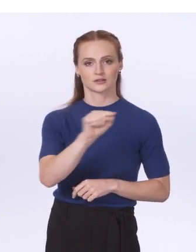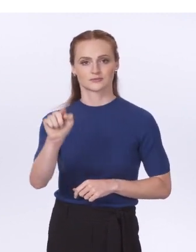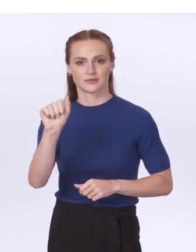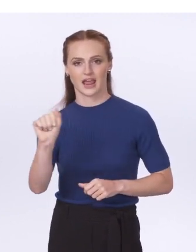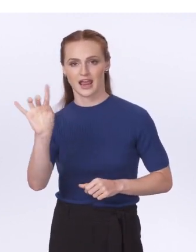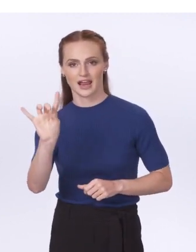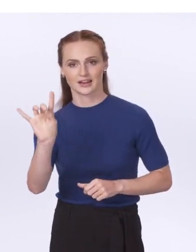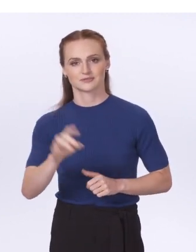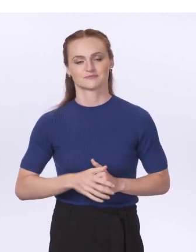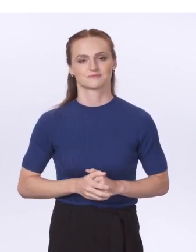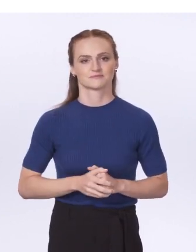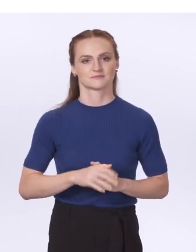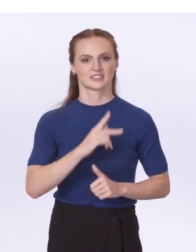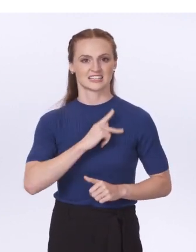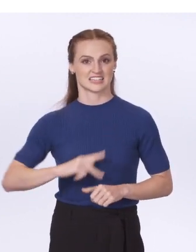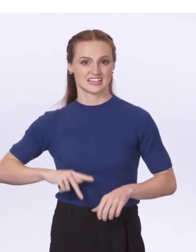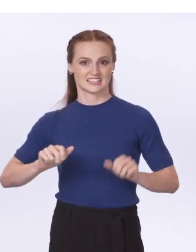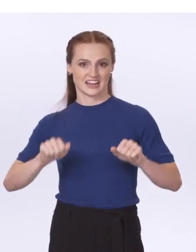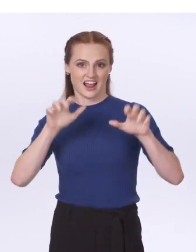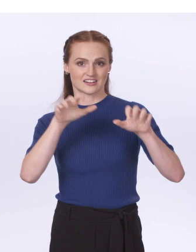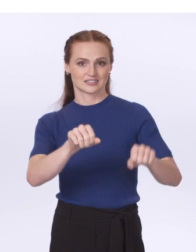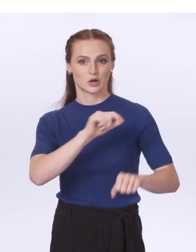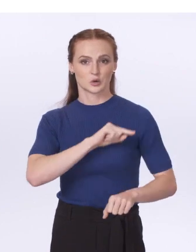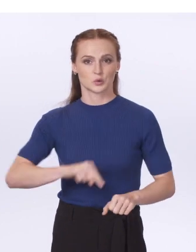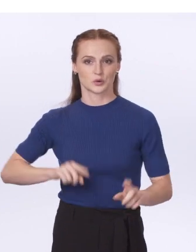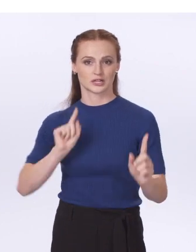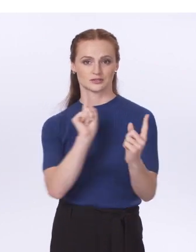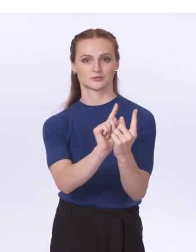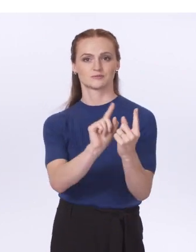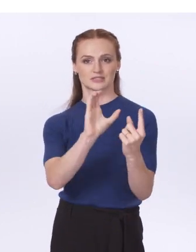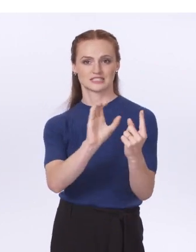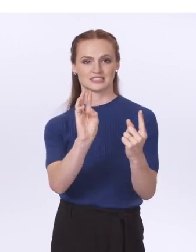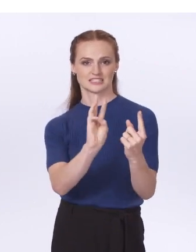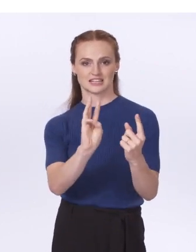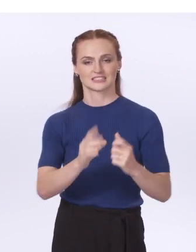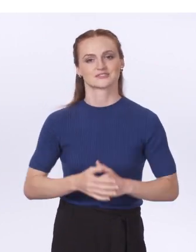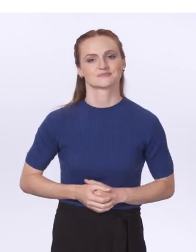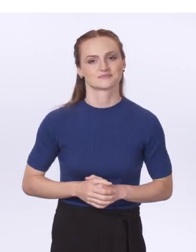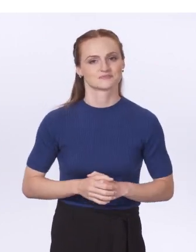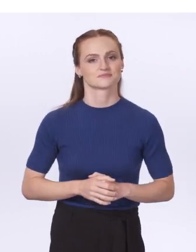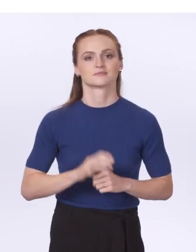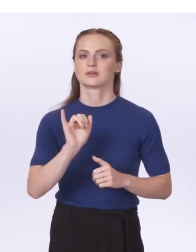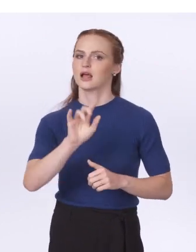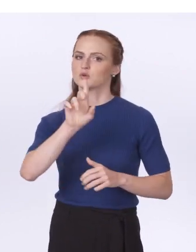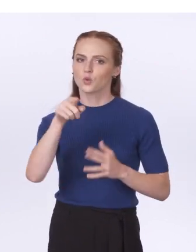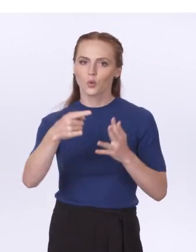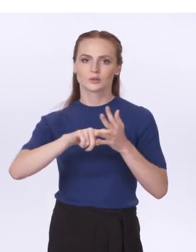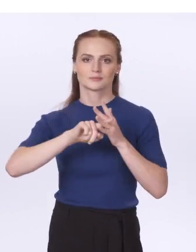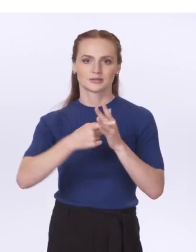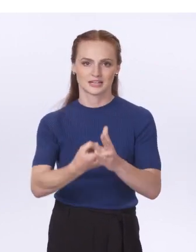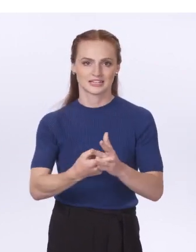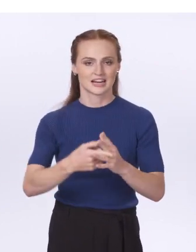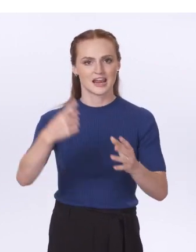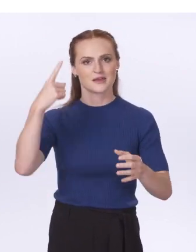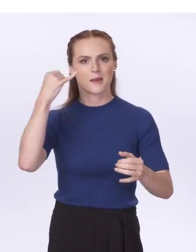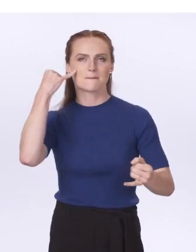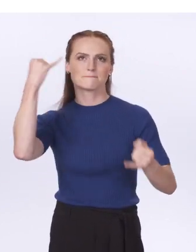Queen to c6. Checkmate. This is only the beginning. Imagine what you can do with Voice.